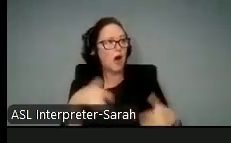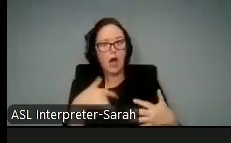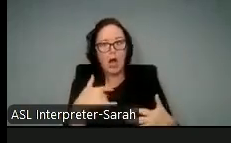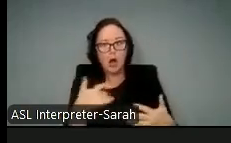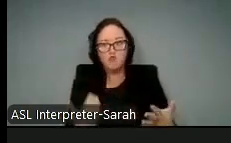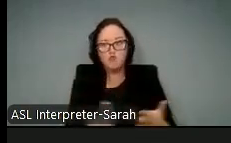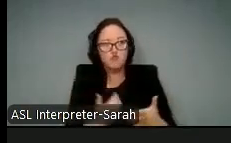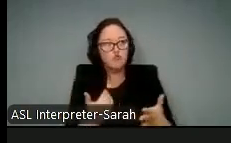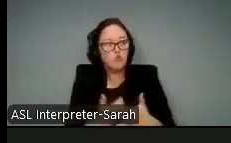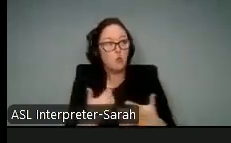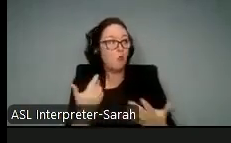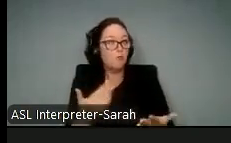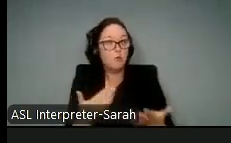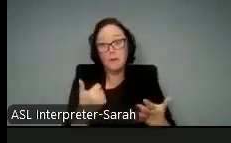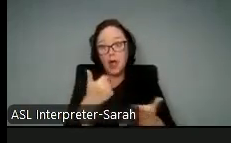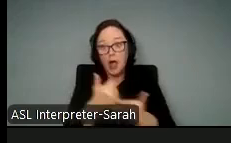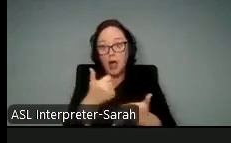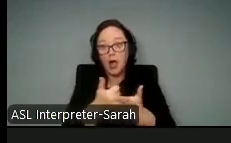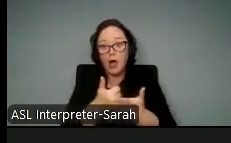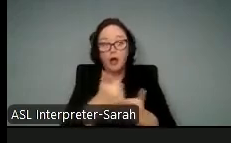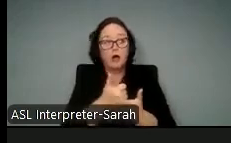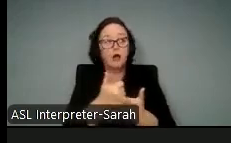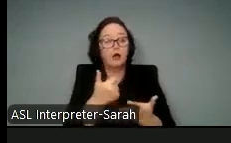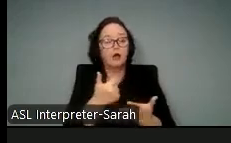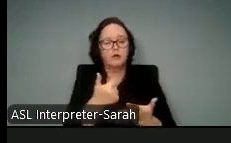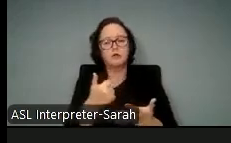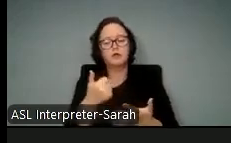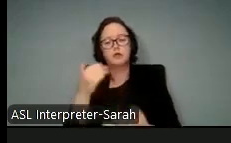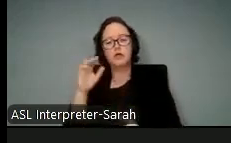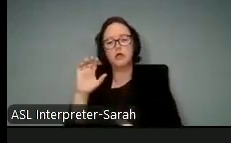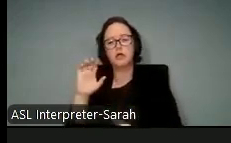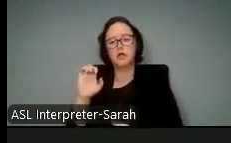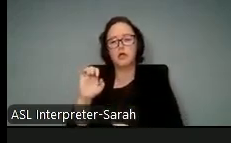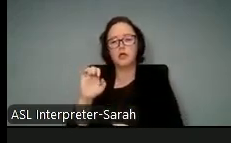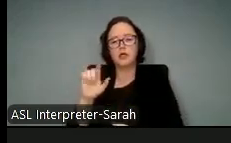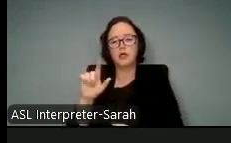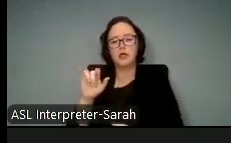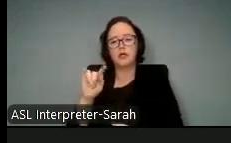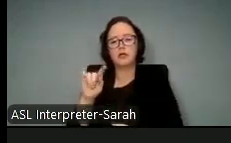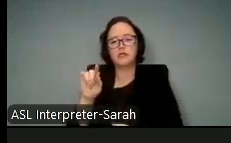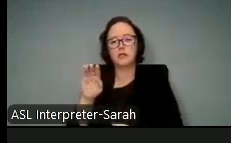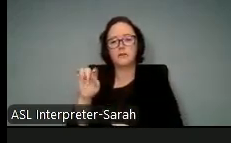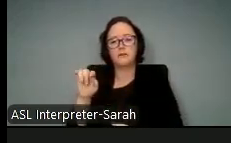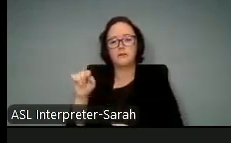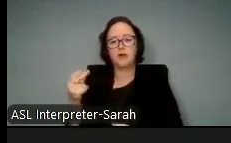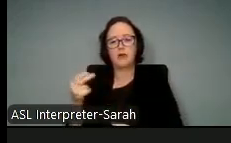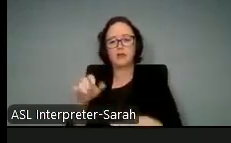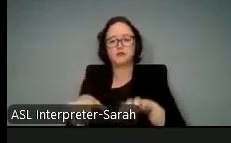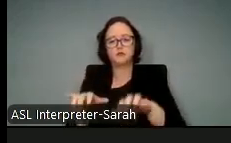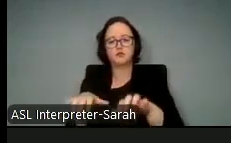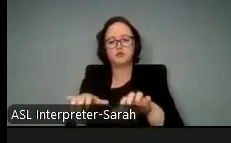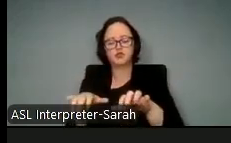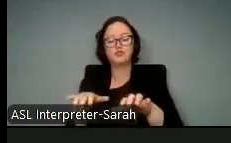I know that we had... Elizabeth put in the chat box: "I want to make a recorded clip of Tyler